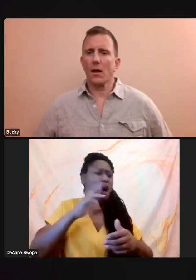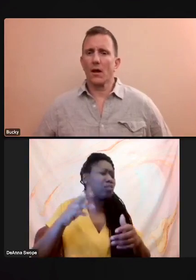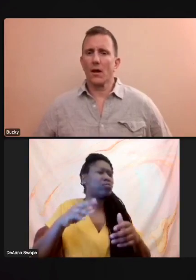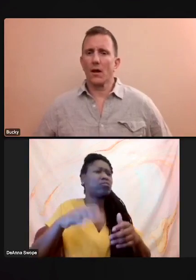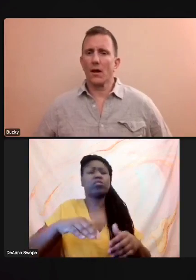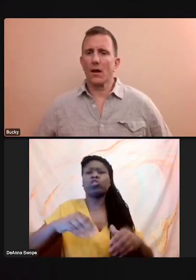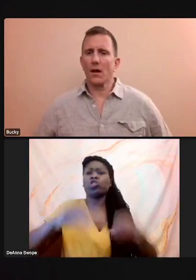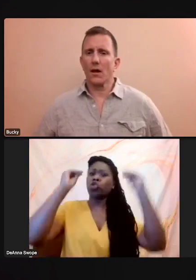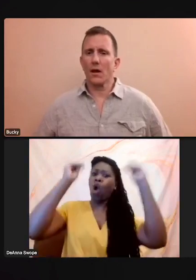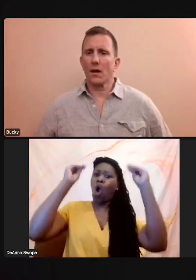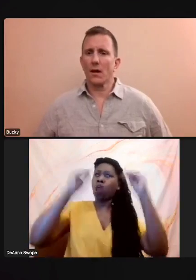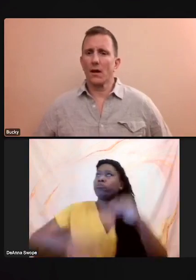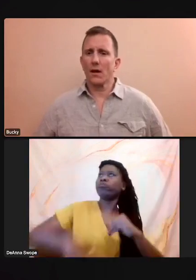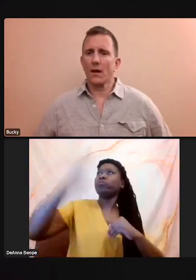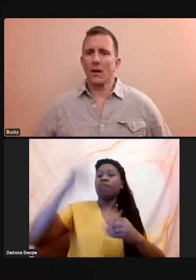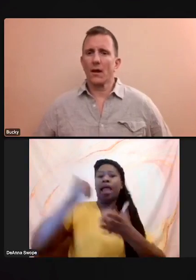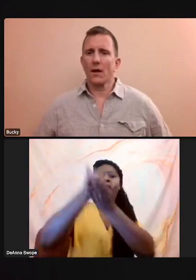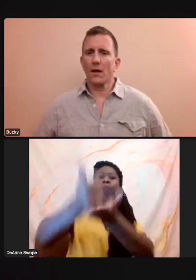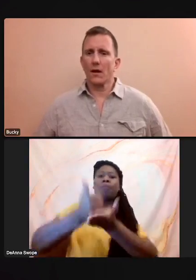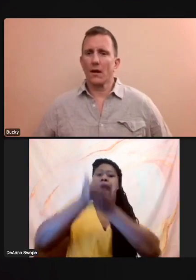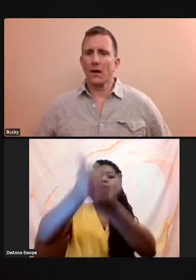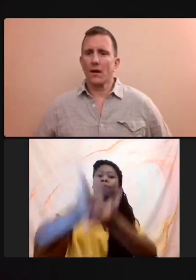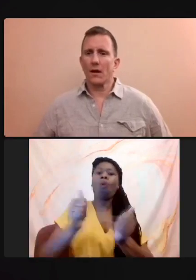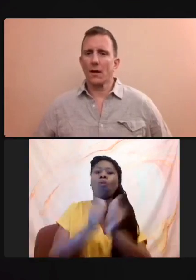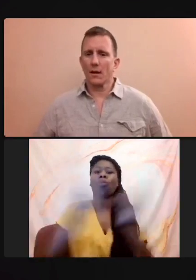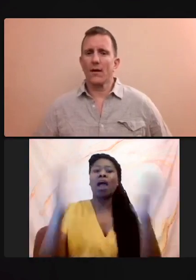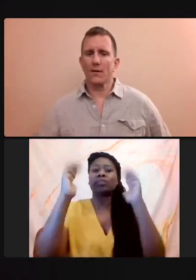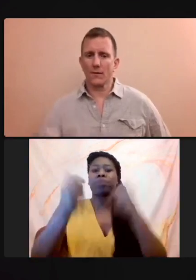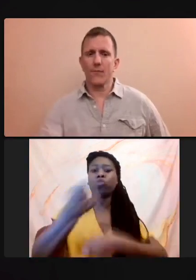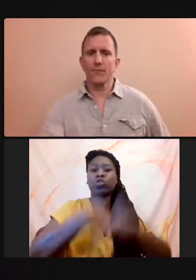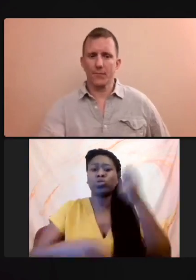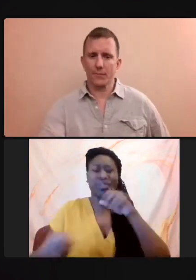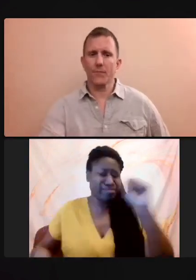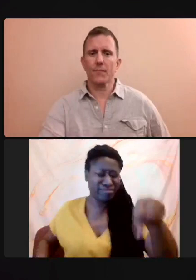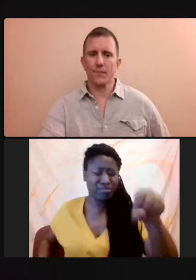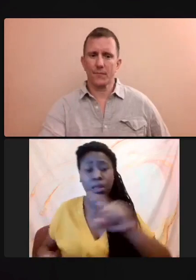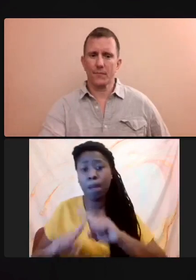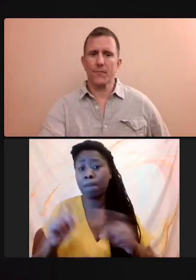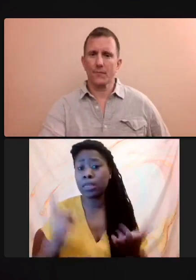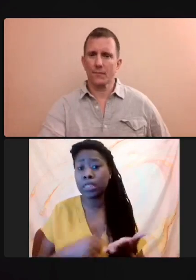At the same time, there is I'm having an expectation that you are going to support me in return.